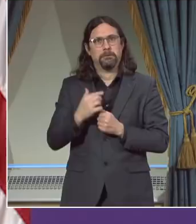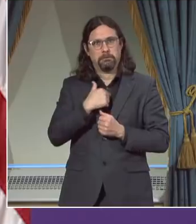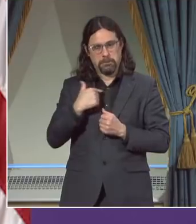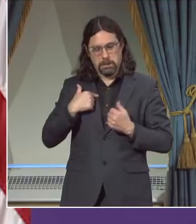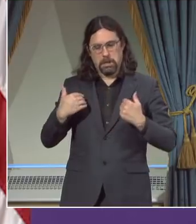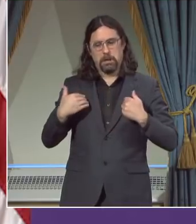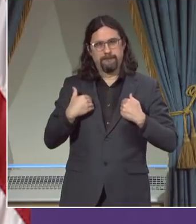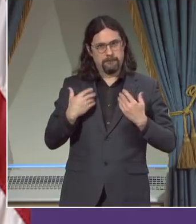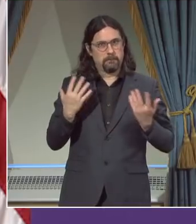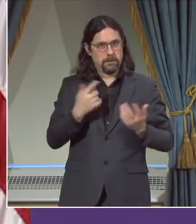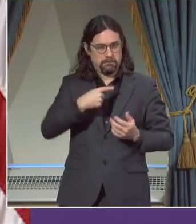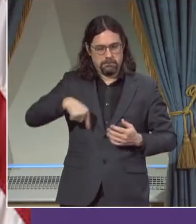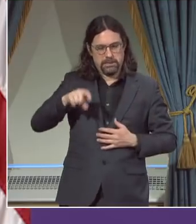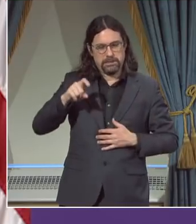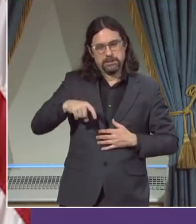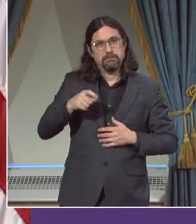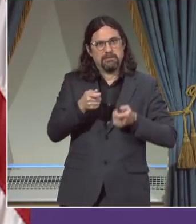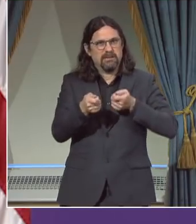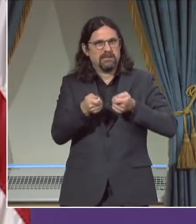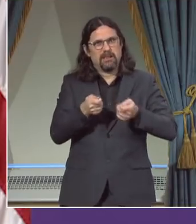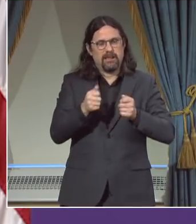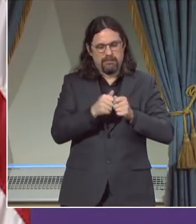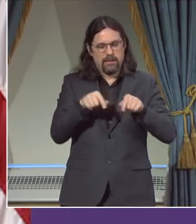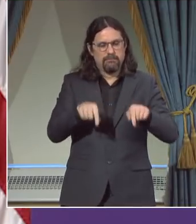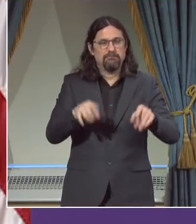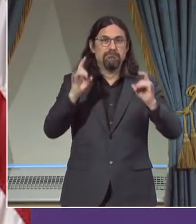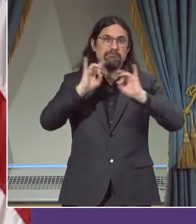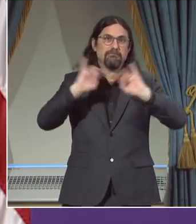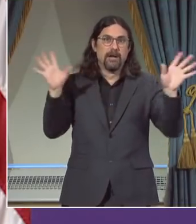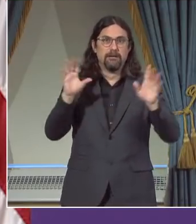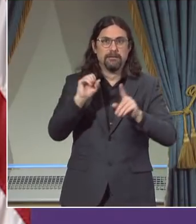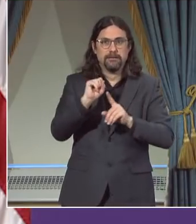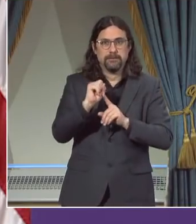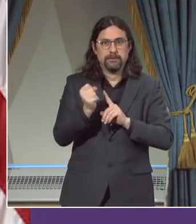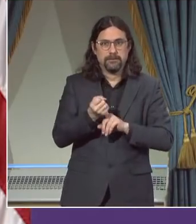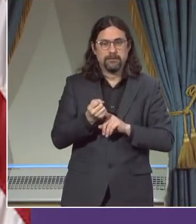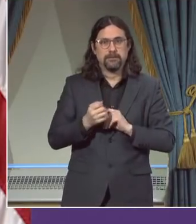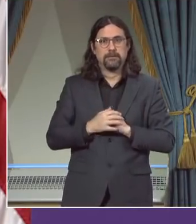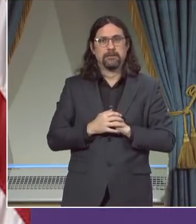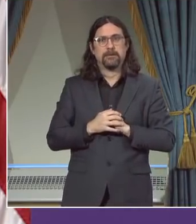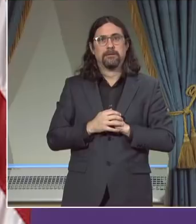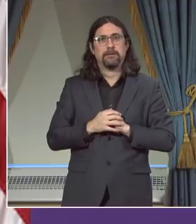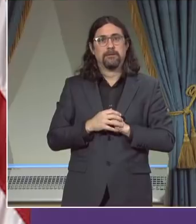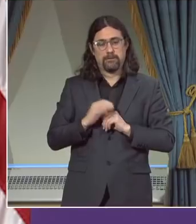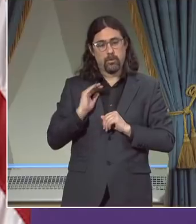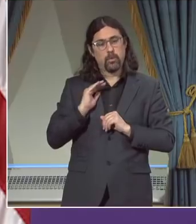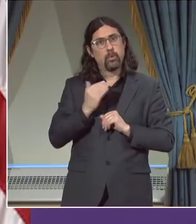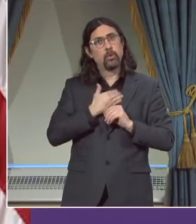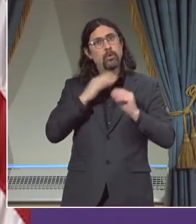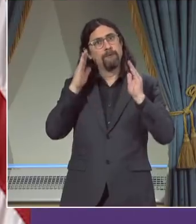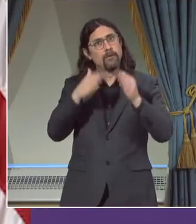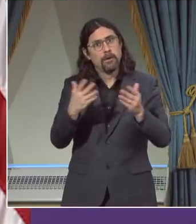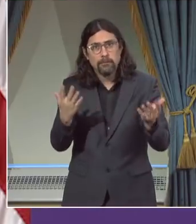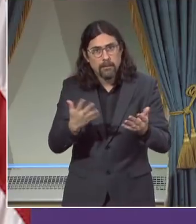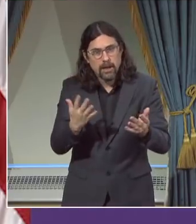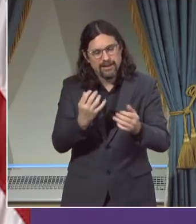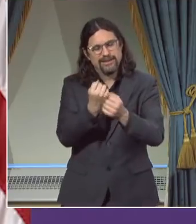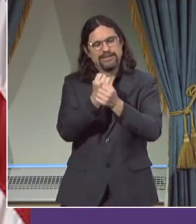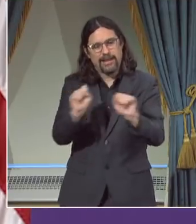WE NEED TO DEAL WITH AN ABSOLUTELY TRAGIC SITUATION. OUR JOB IS NOW TO FOCUS ON WHAT WE NEED TO DO TO SAVE LIVES.